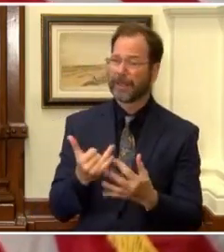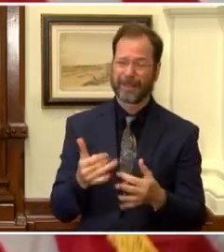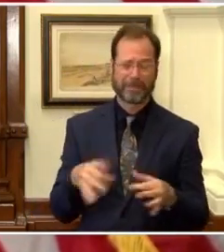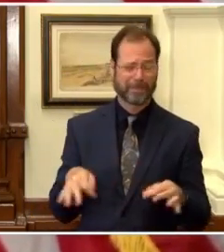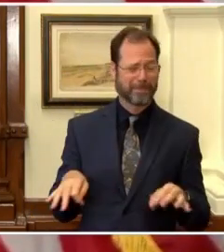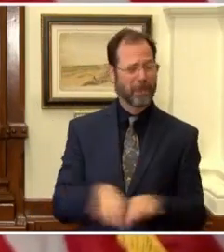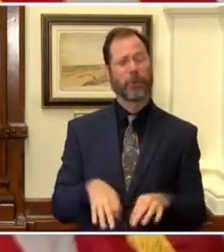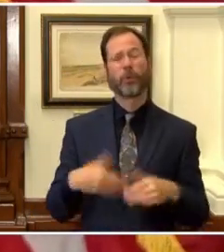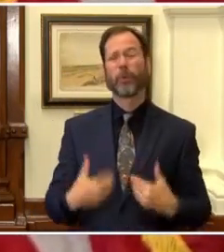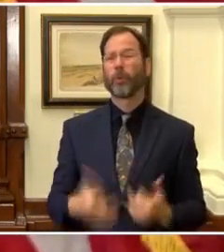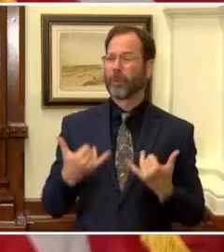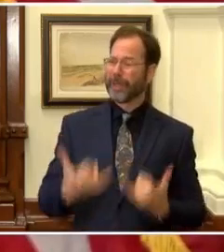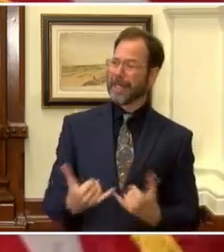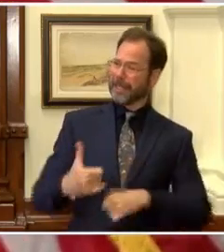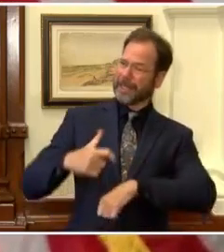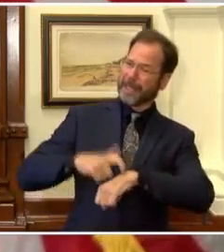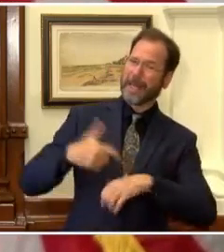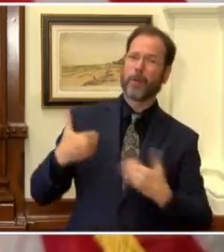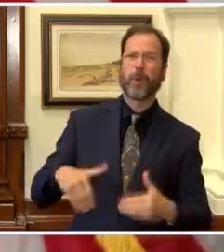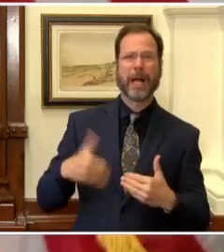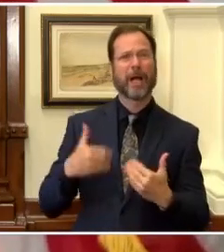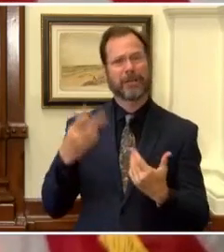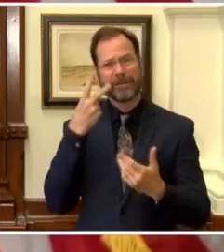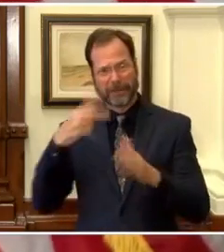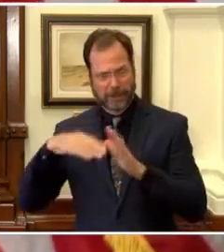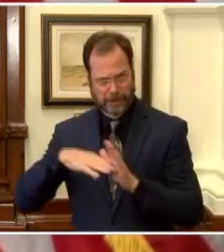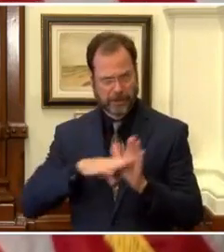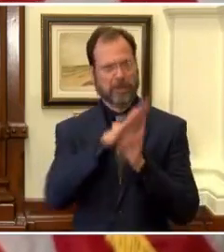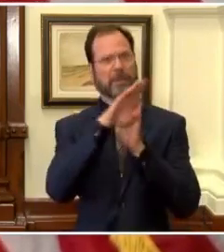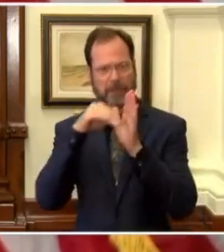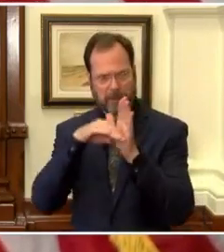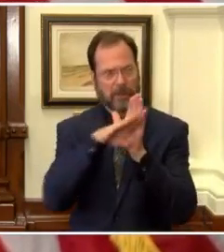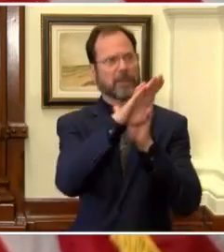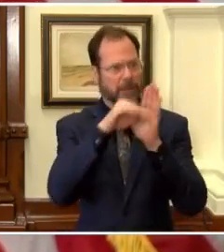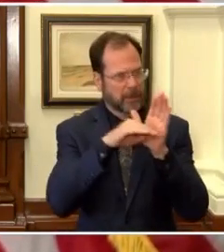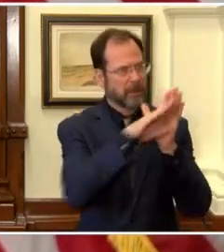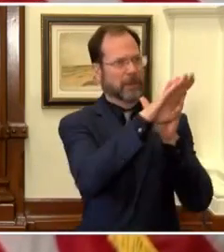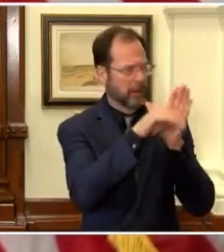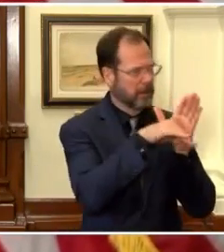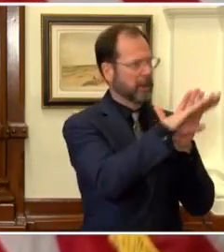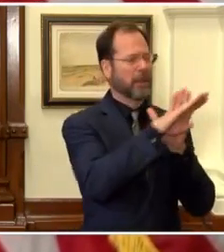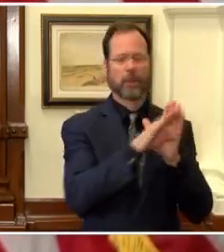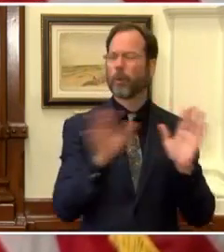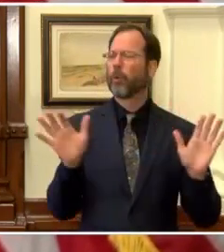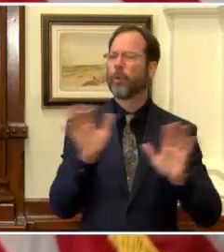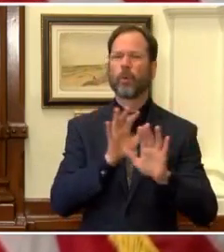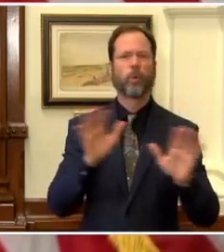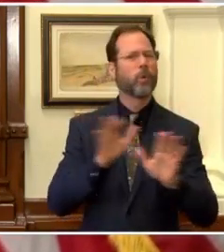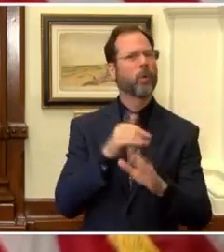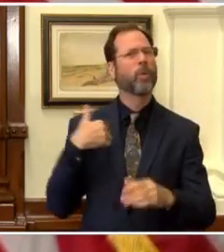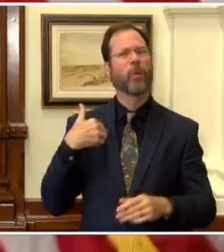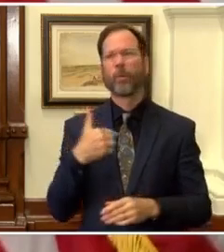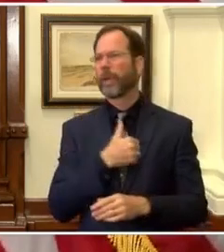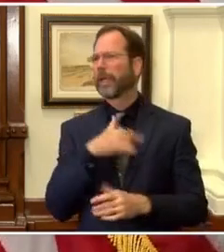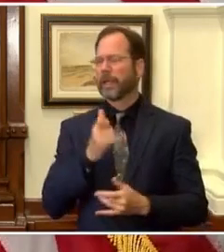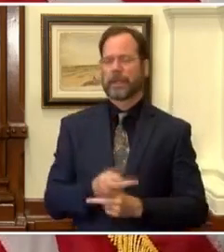PLEASE, TEXAS LET'S SEE THE WISE THINGS THEY GOVERNOR HAS LAID OUT. WE ARE AT A VERY CRUCIAL POINT IN TIME.